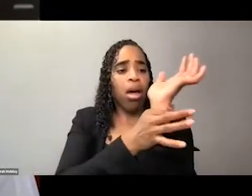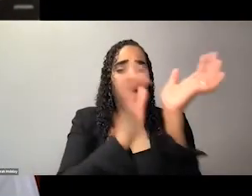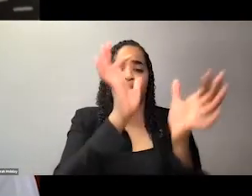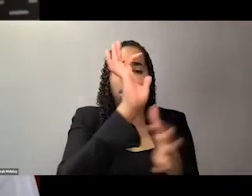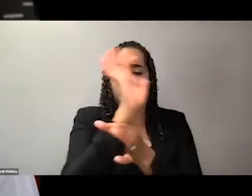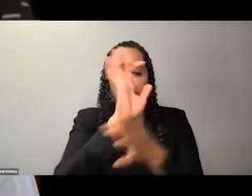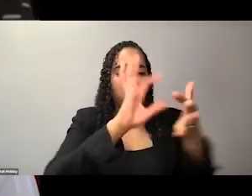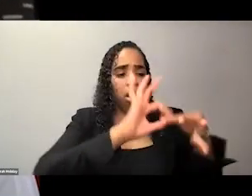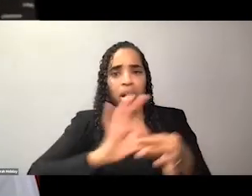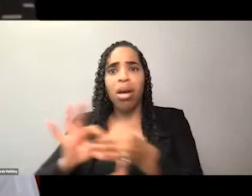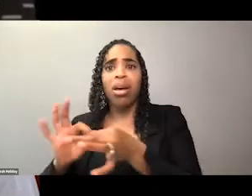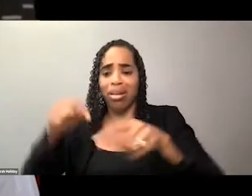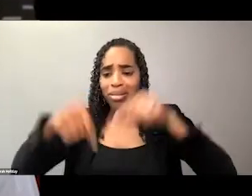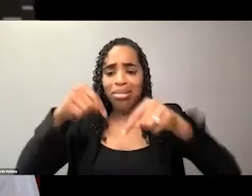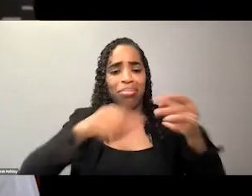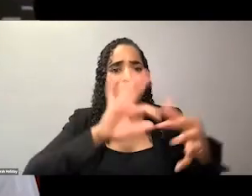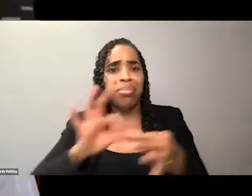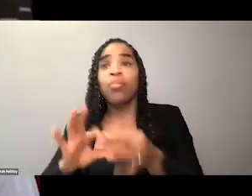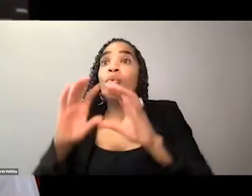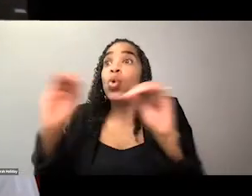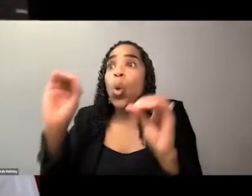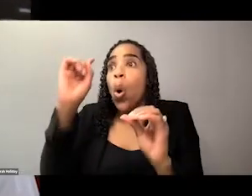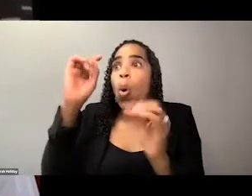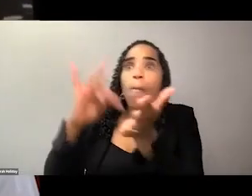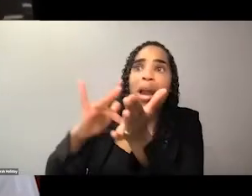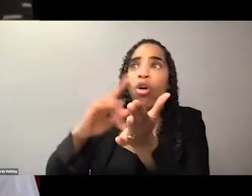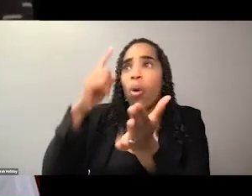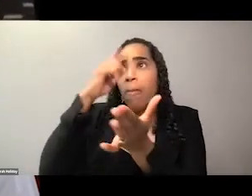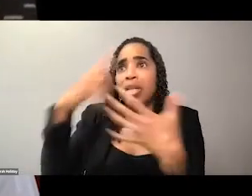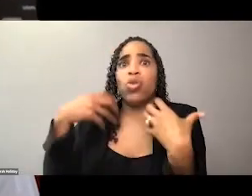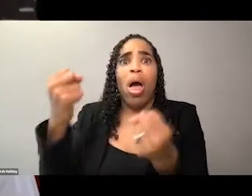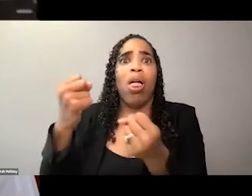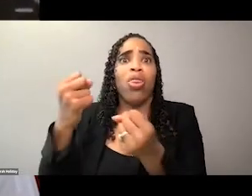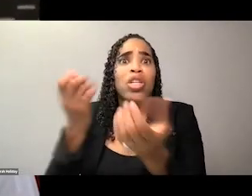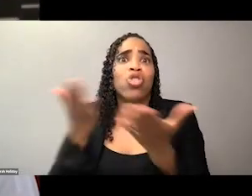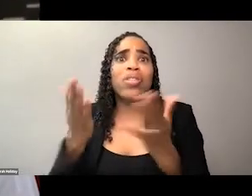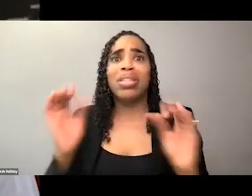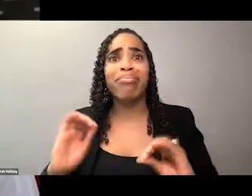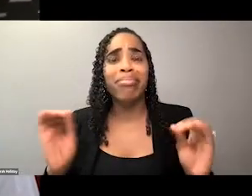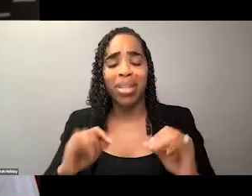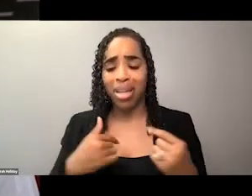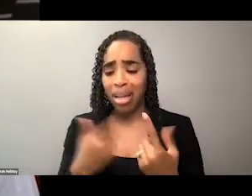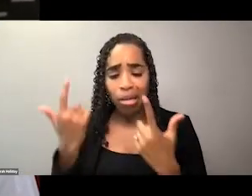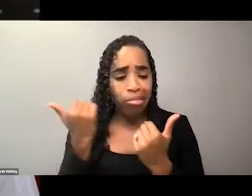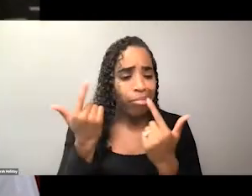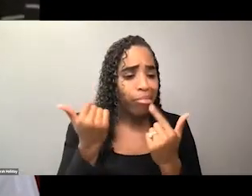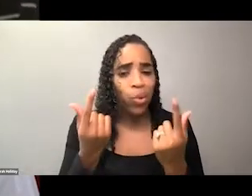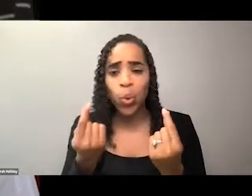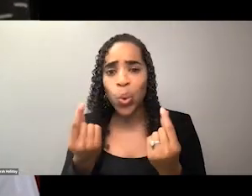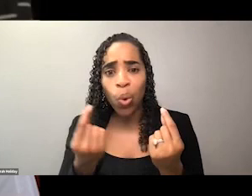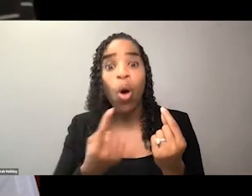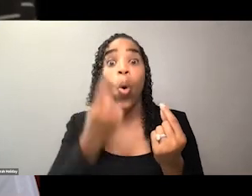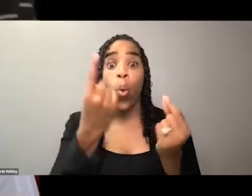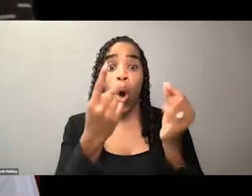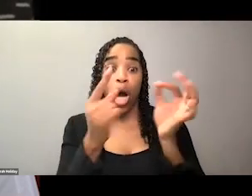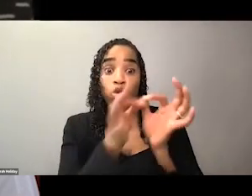cell. Without medical and mental health services. I kept my mind busy by using a string of uniform